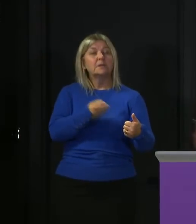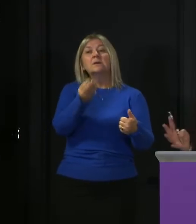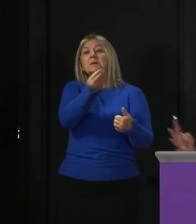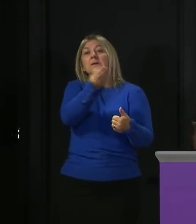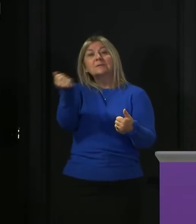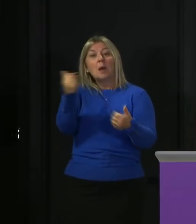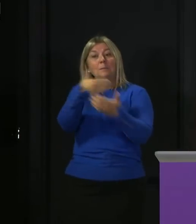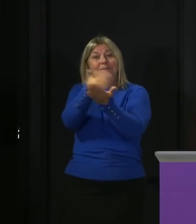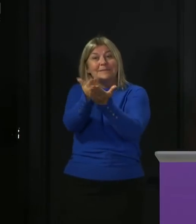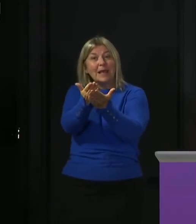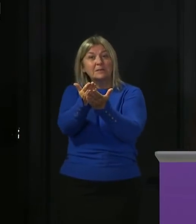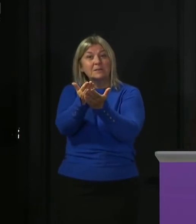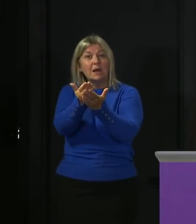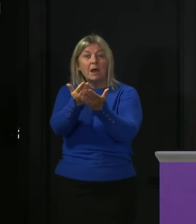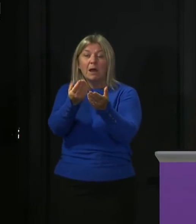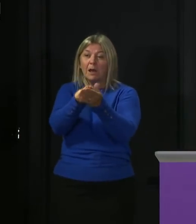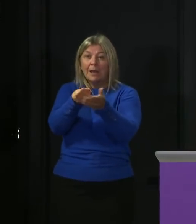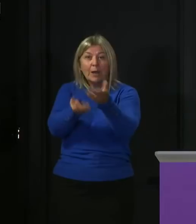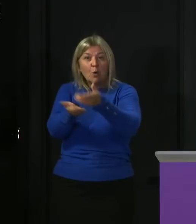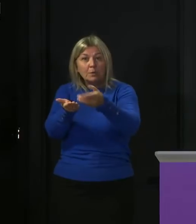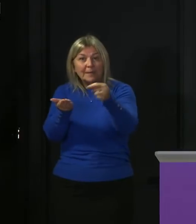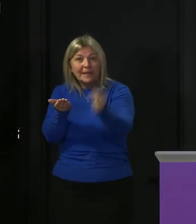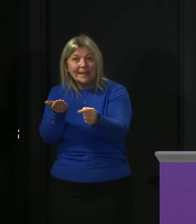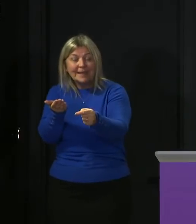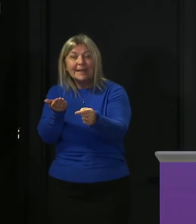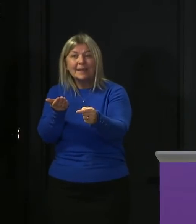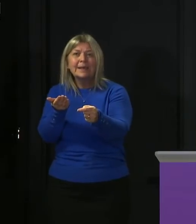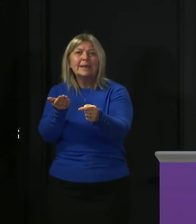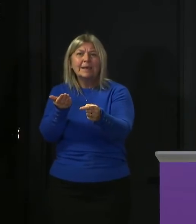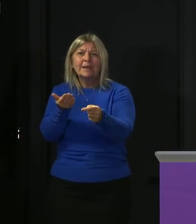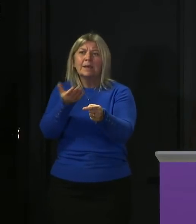all sectors are impacted in some way, shape or form by the pandemic, but some of the sectors